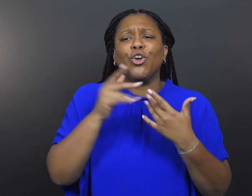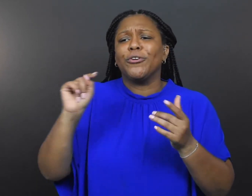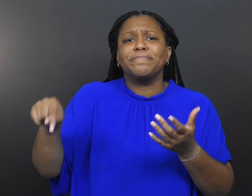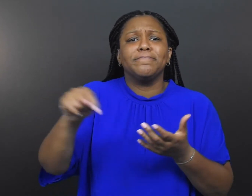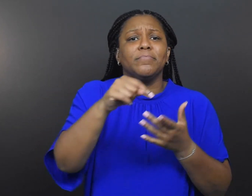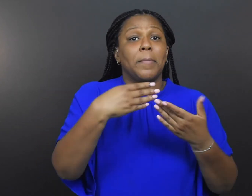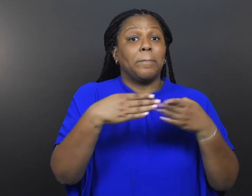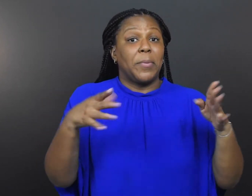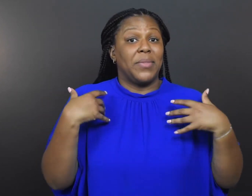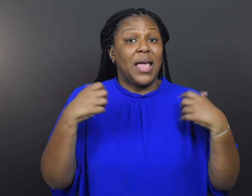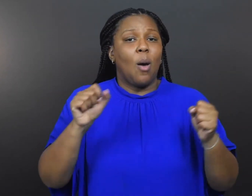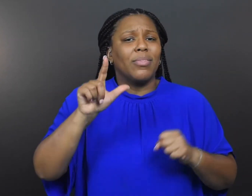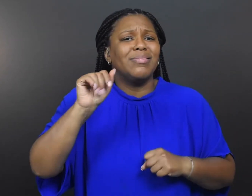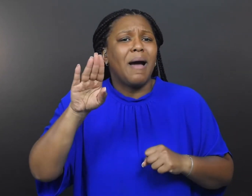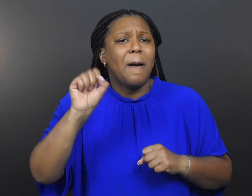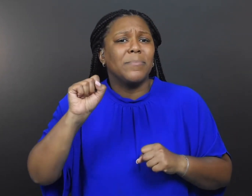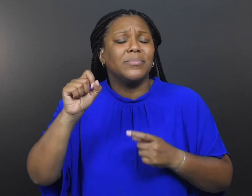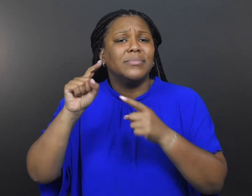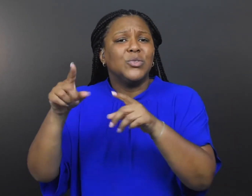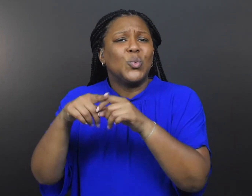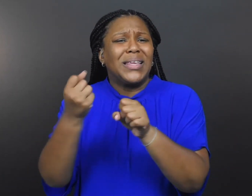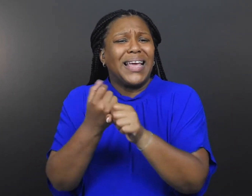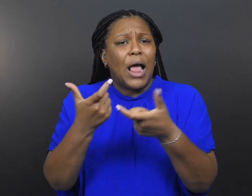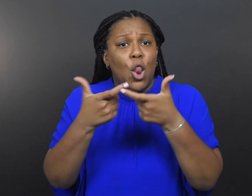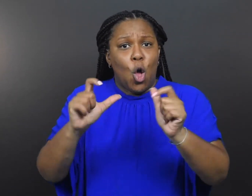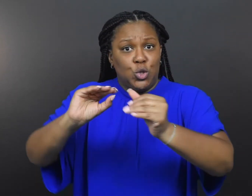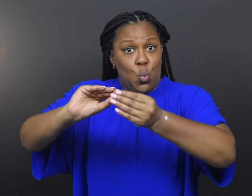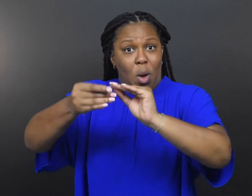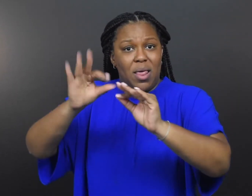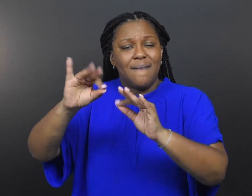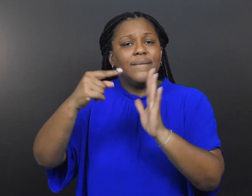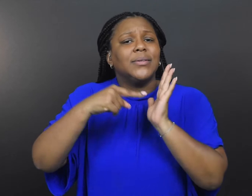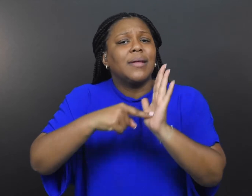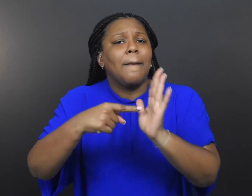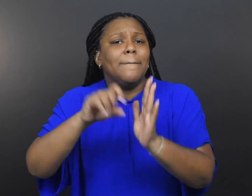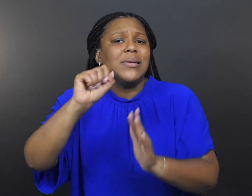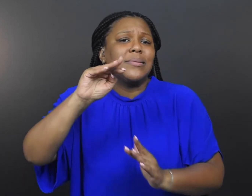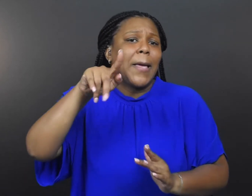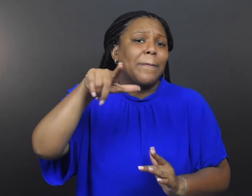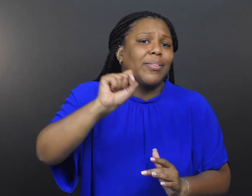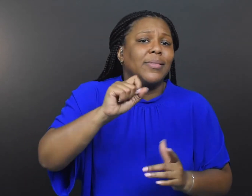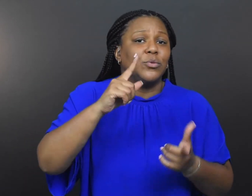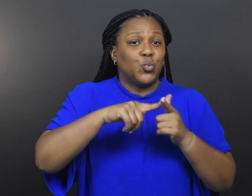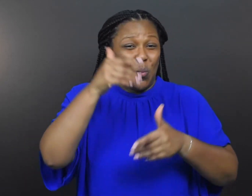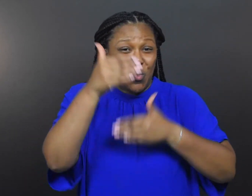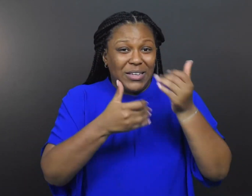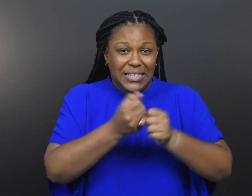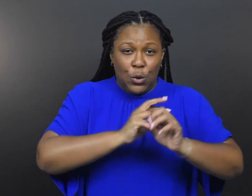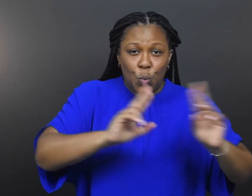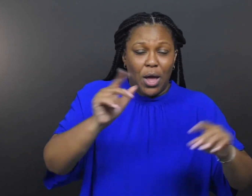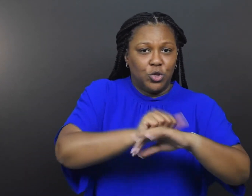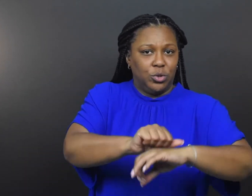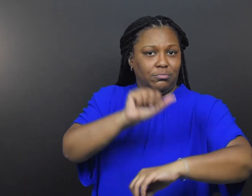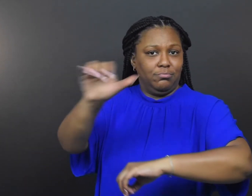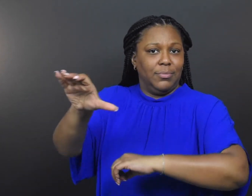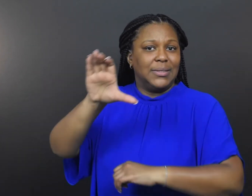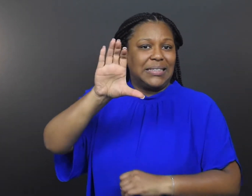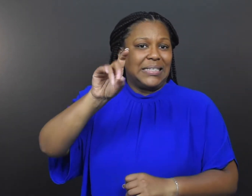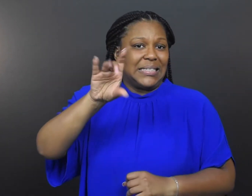laboratories to get large quantities of samples processed and ready to ship to CDC headquarters.